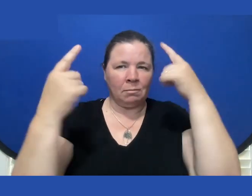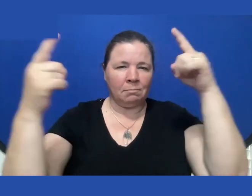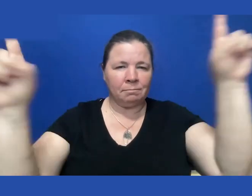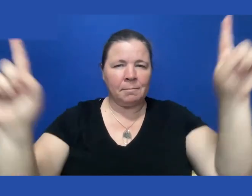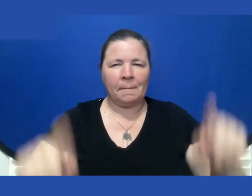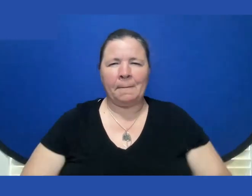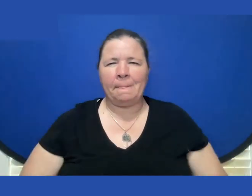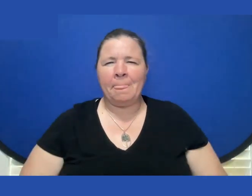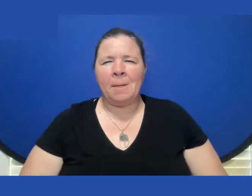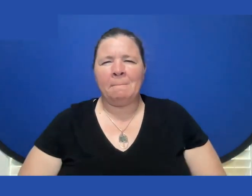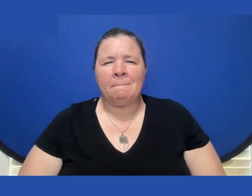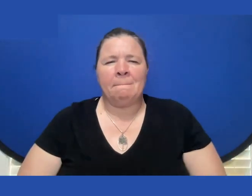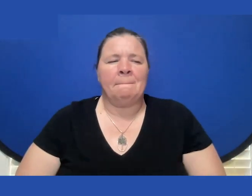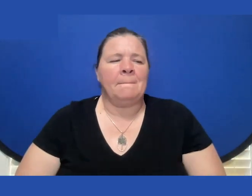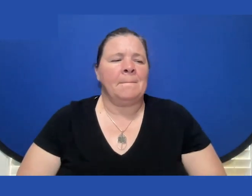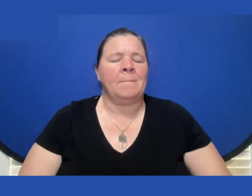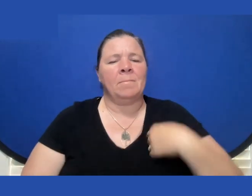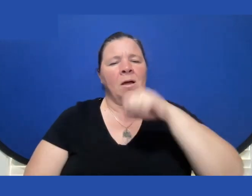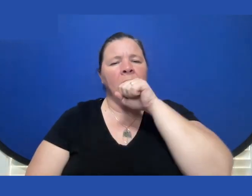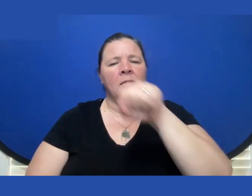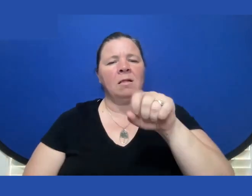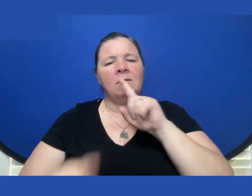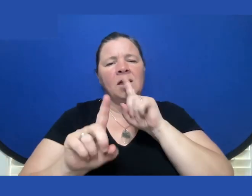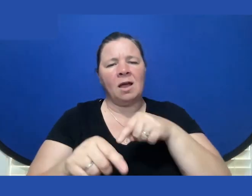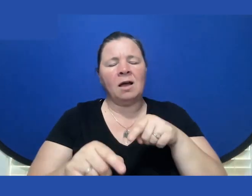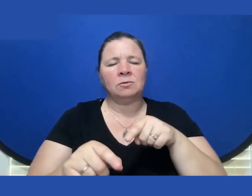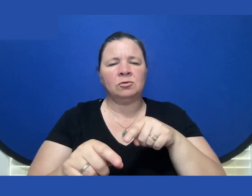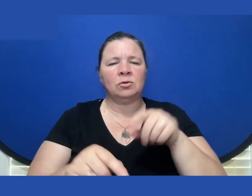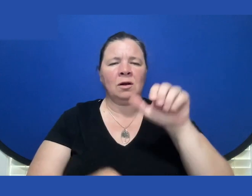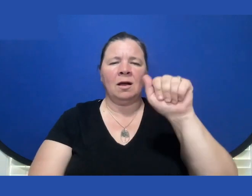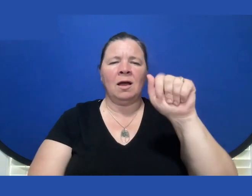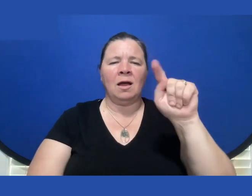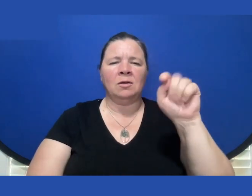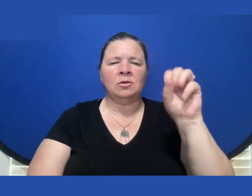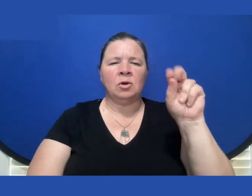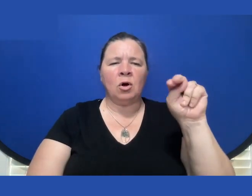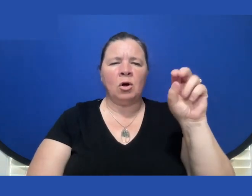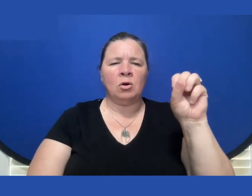Yeah, that's, I love that answer, actually. Autonomy, I think it's so important.